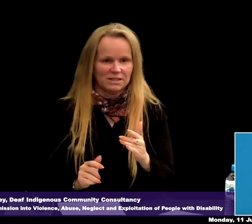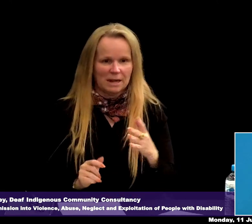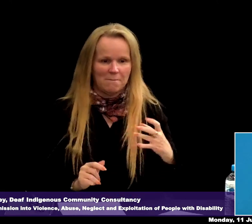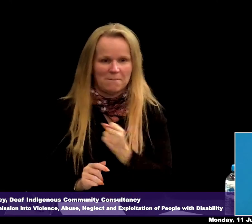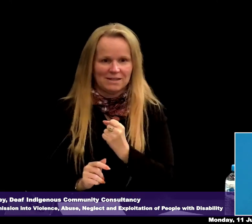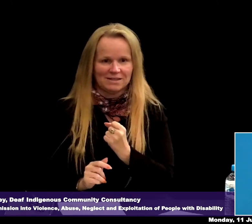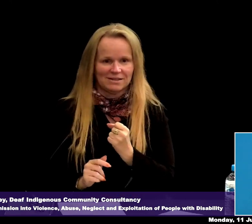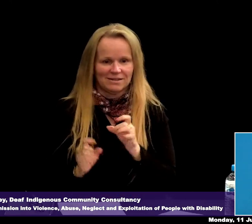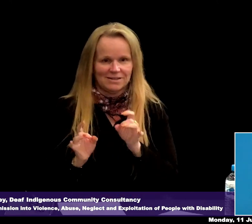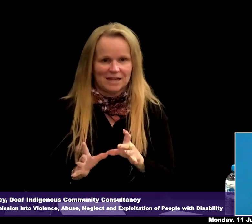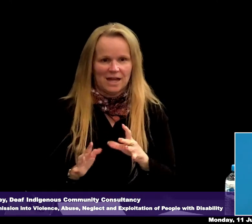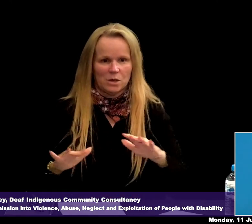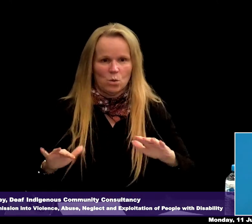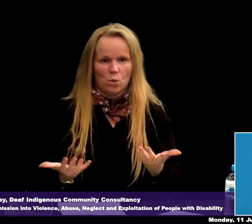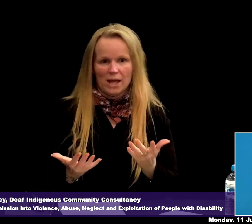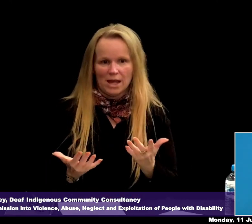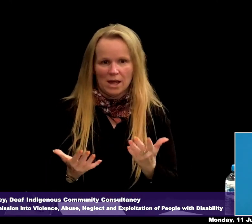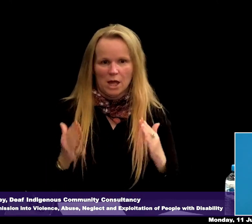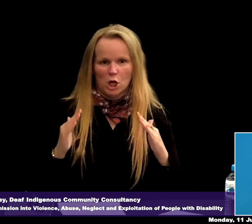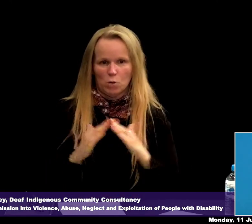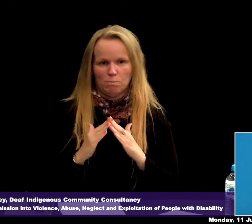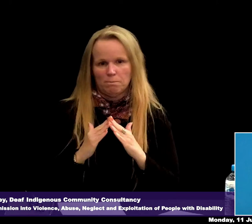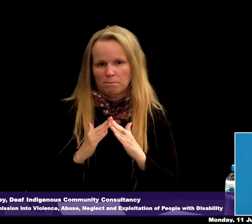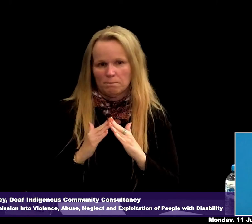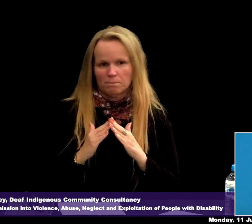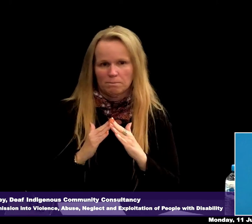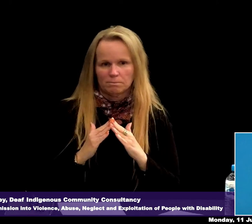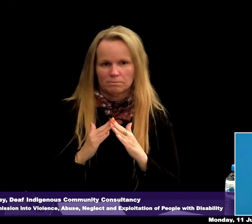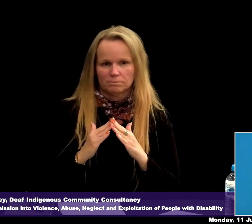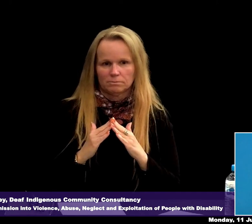And cultural competence must start in the home.